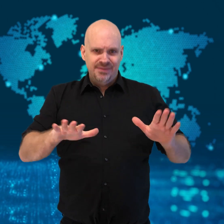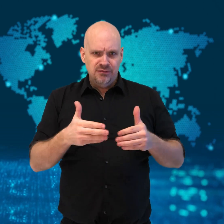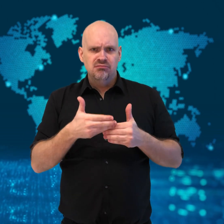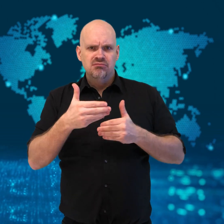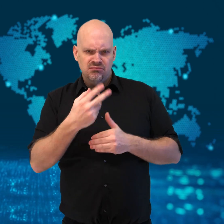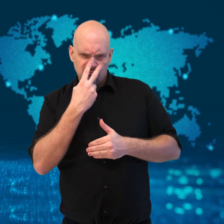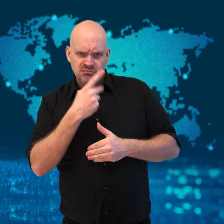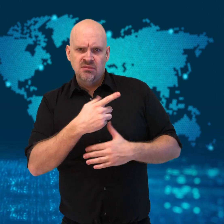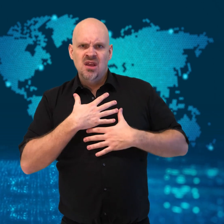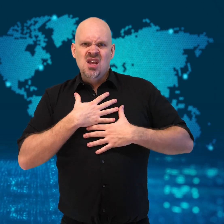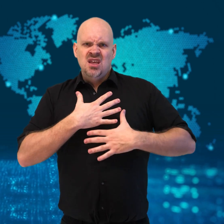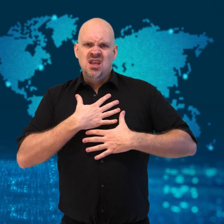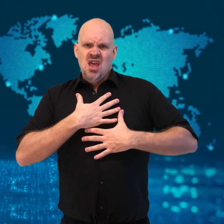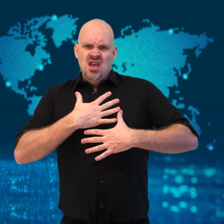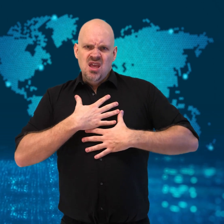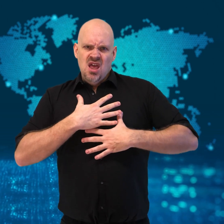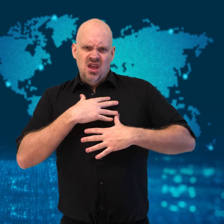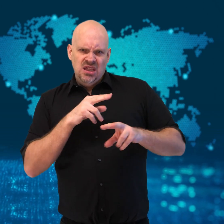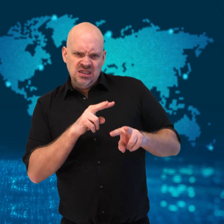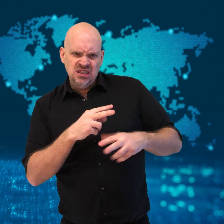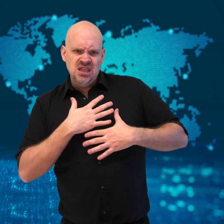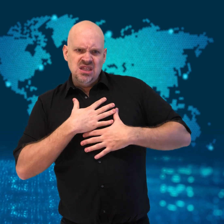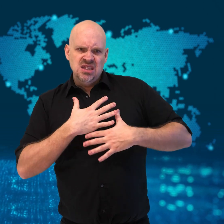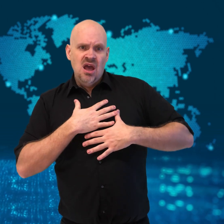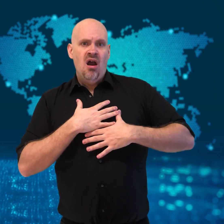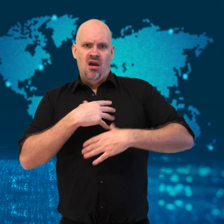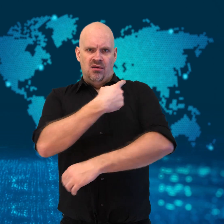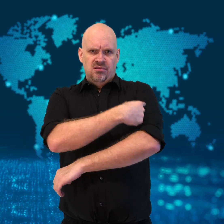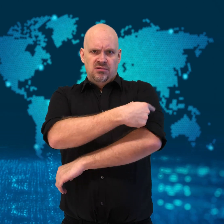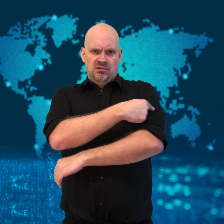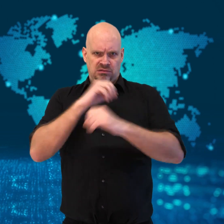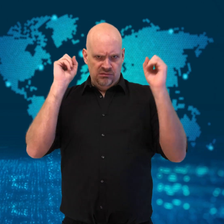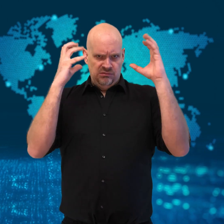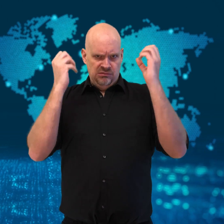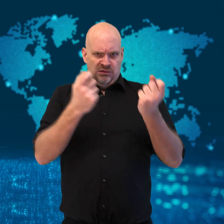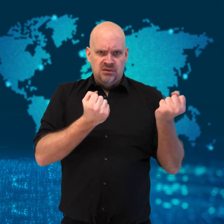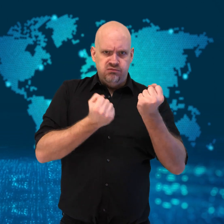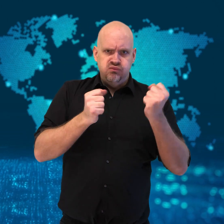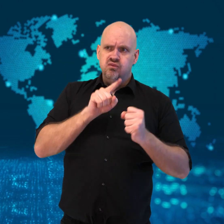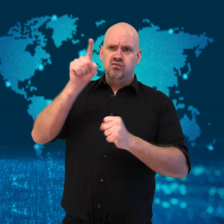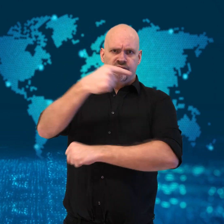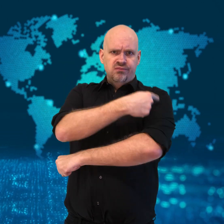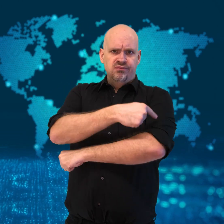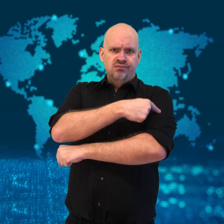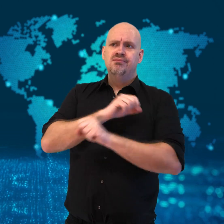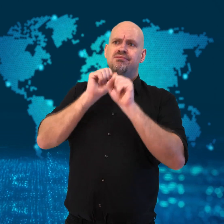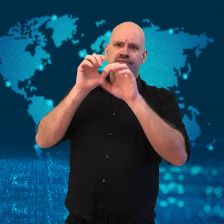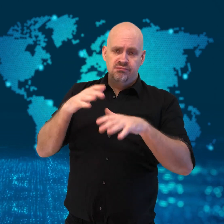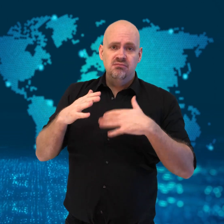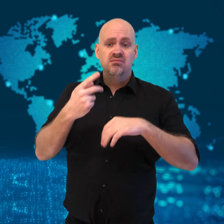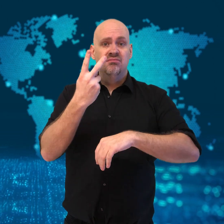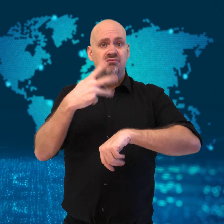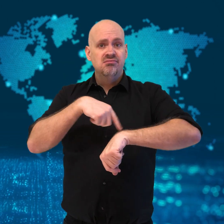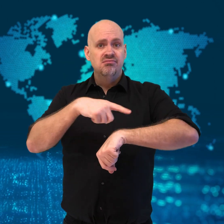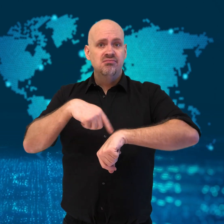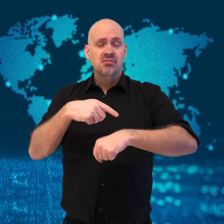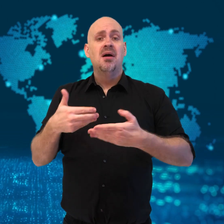but died a few hours later. He was found to have suffered a cardiac arrest,